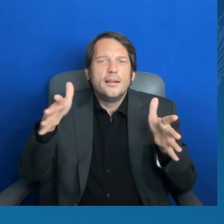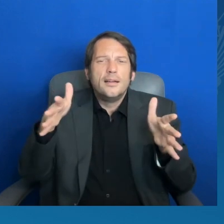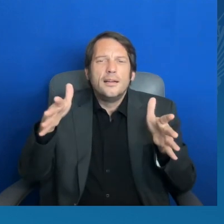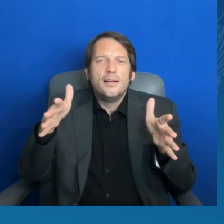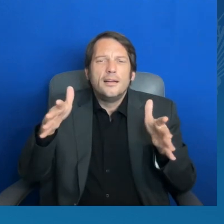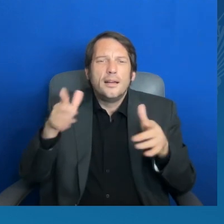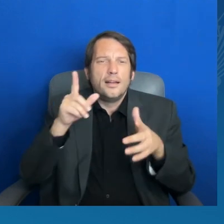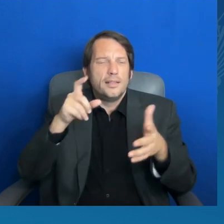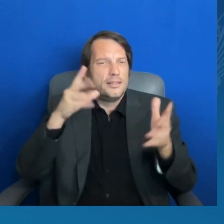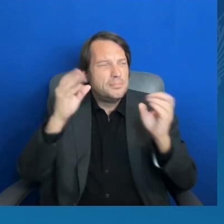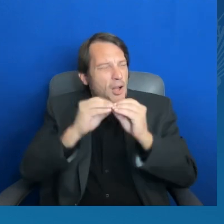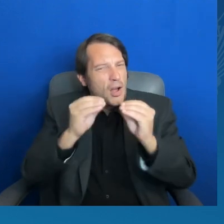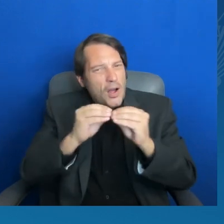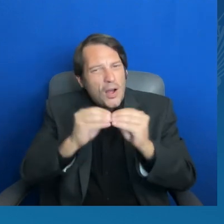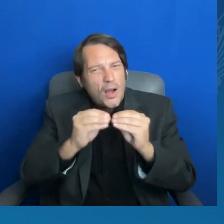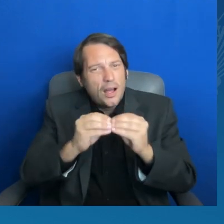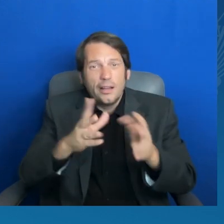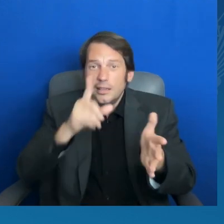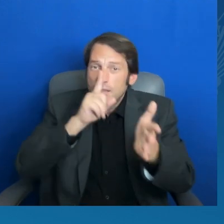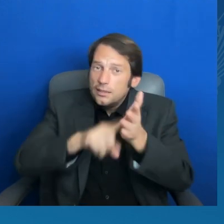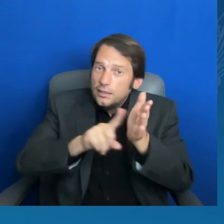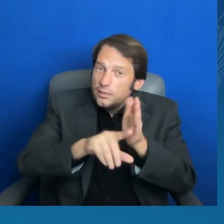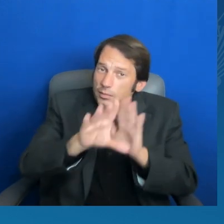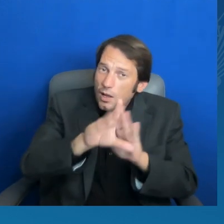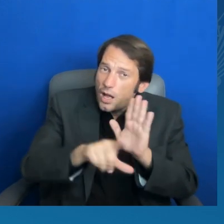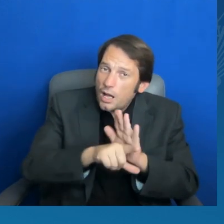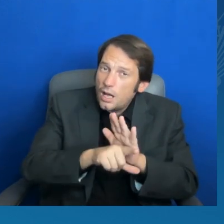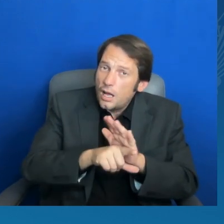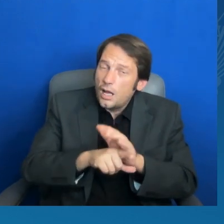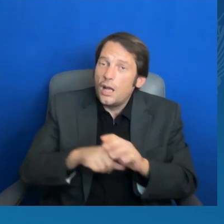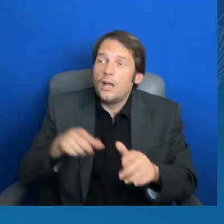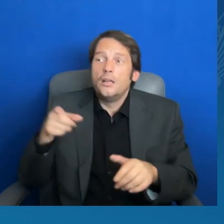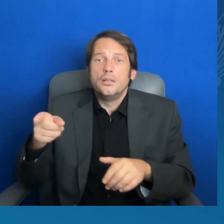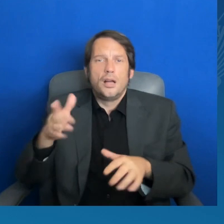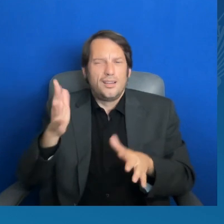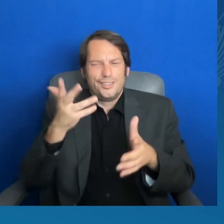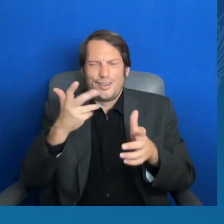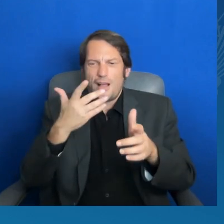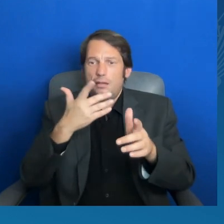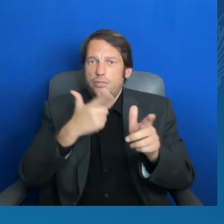is to put substantial resources into things like mental health,